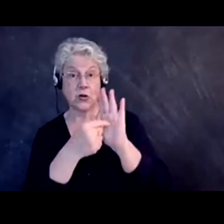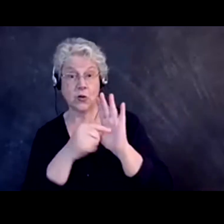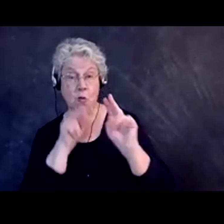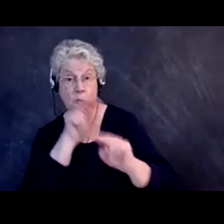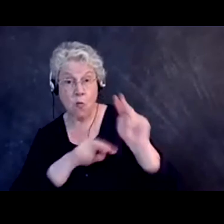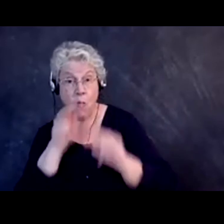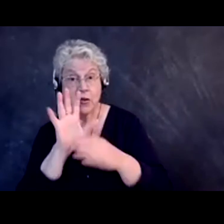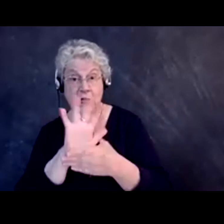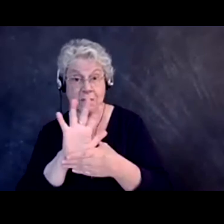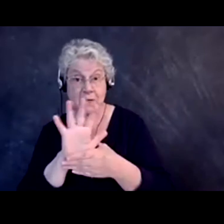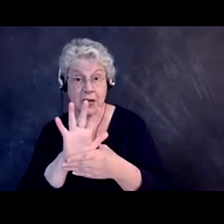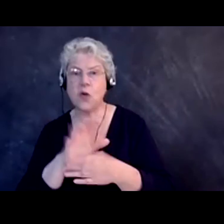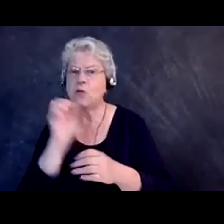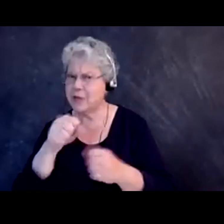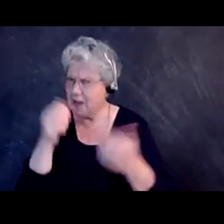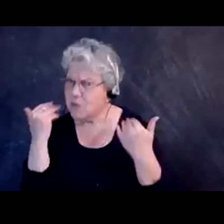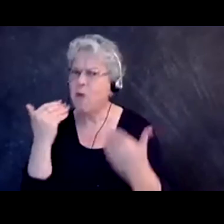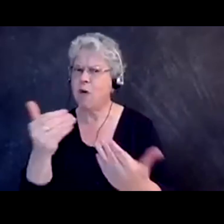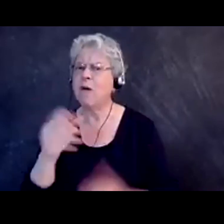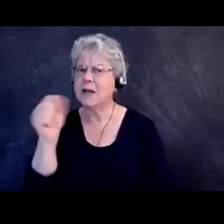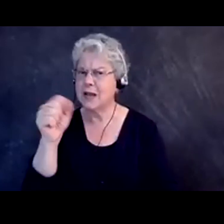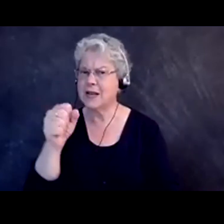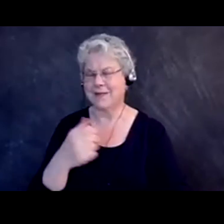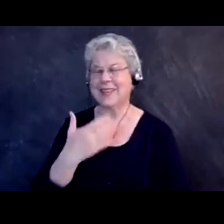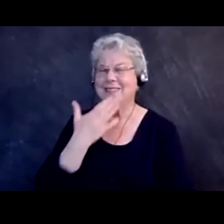Jeannie: Okay. Thank you. Dana Moraes: You're welcome.